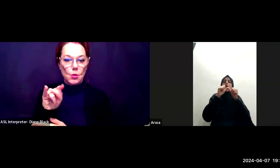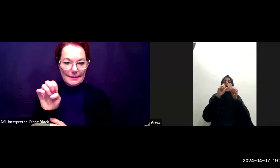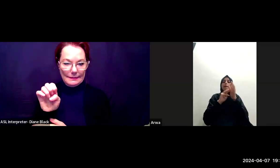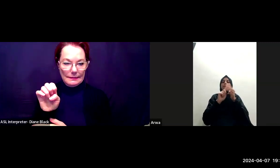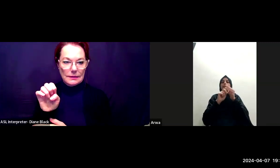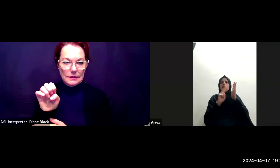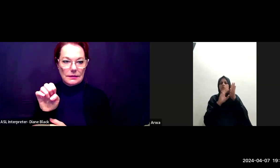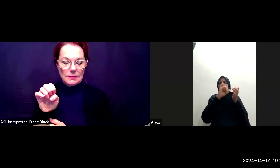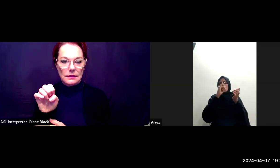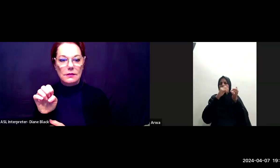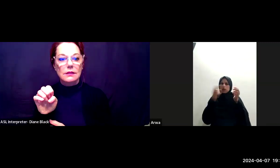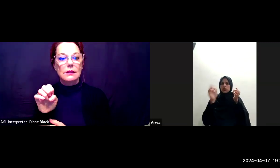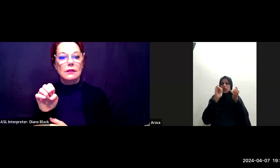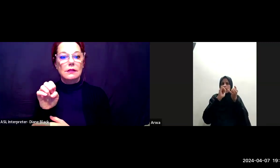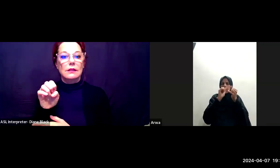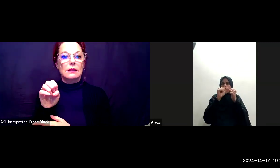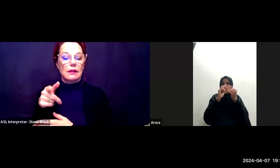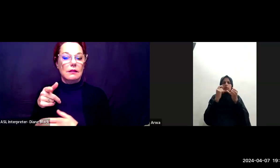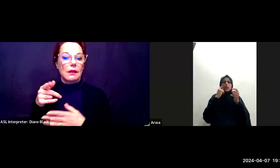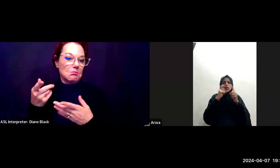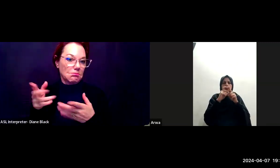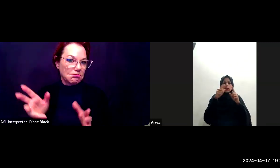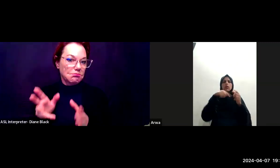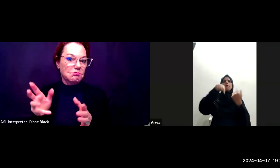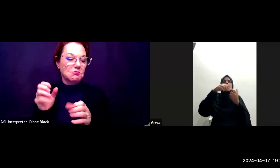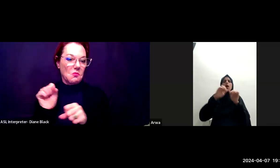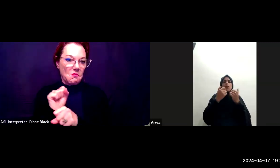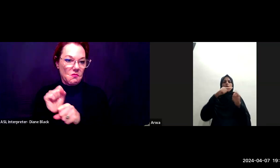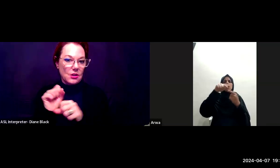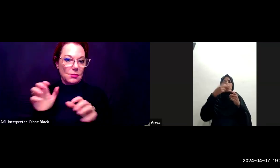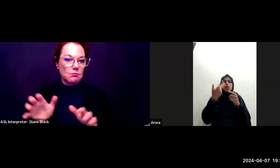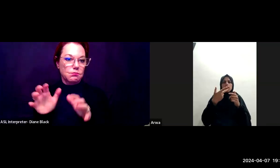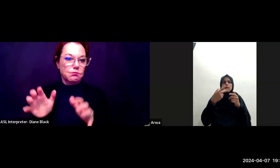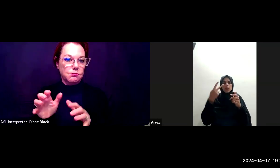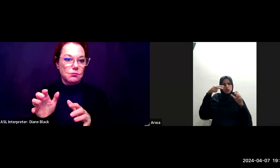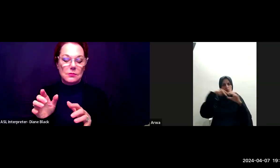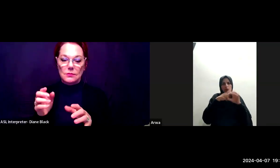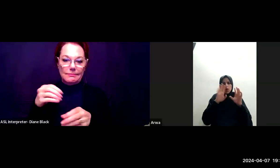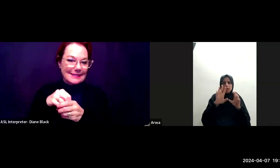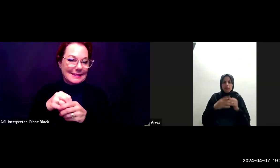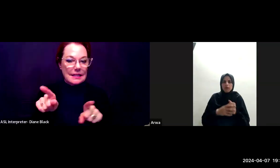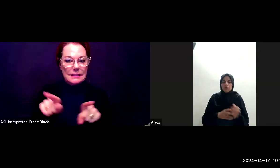cell and do do the function or they could do the function within the same tissue. Okay so